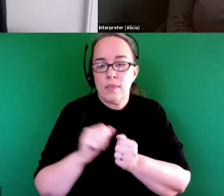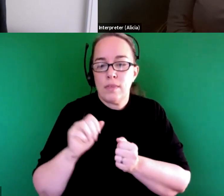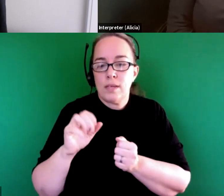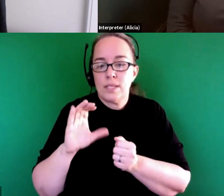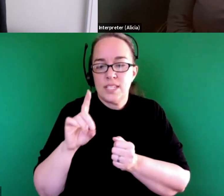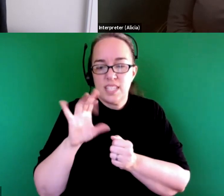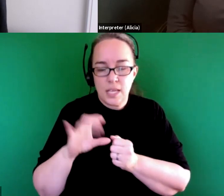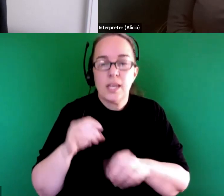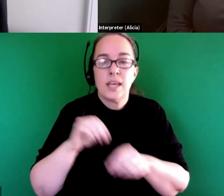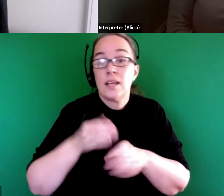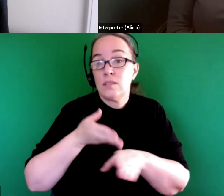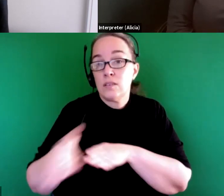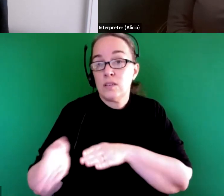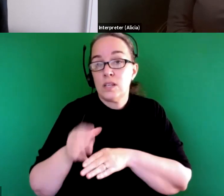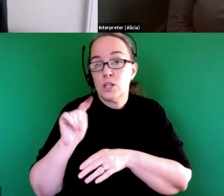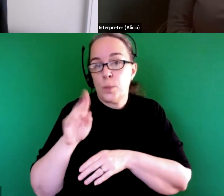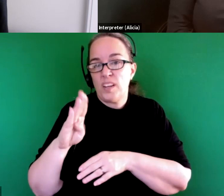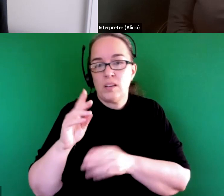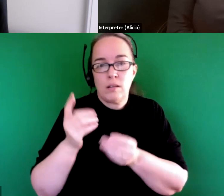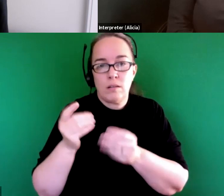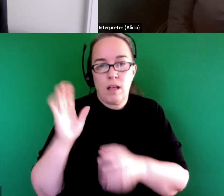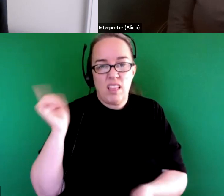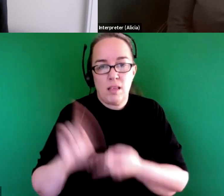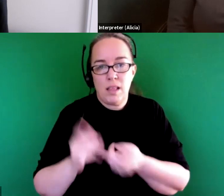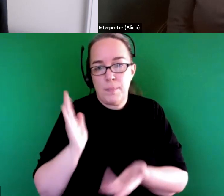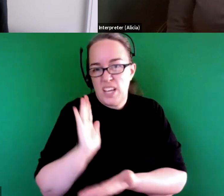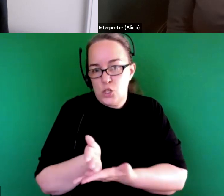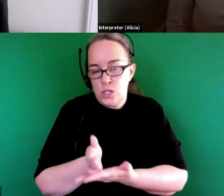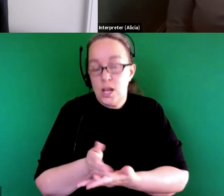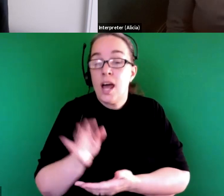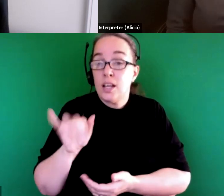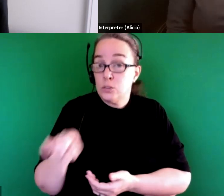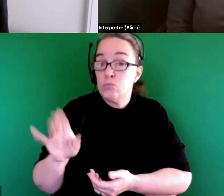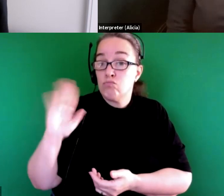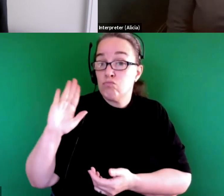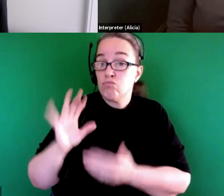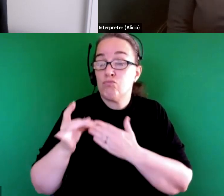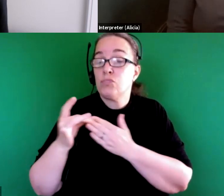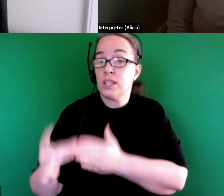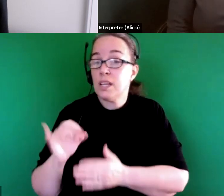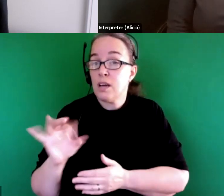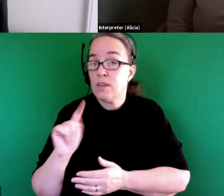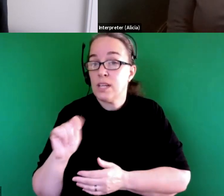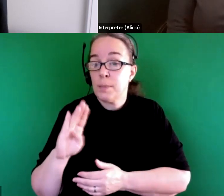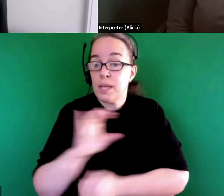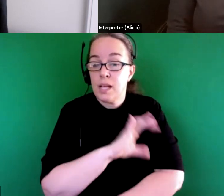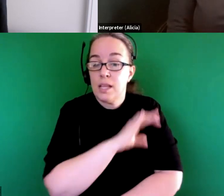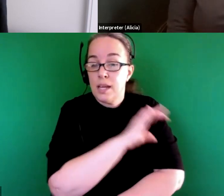Ram Subramaniam (He/him): In the division of tuberculosis elimination, where she was the lead of the TB clinical trials consortium.